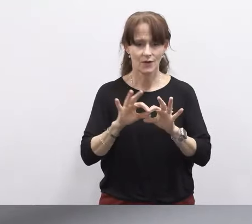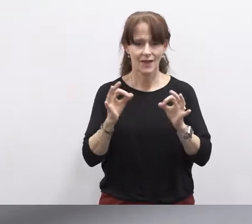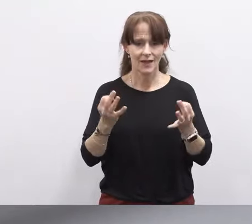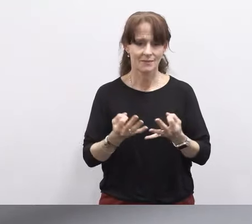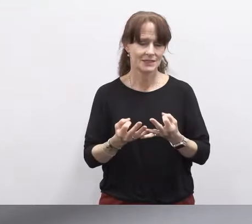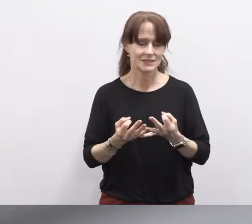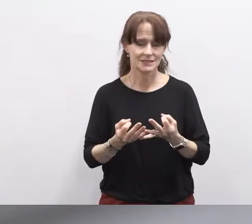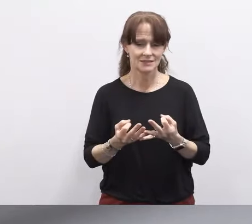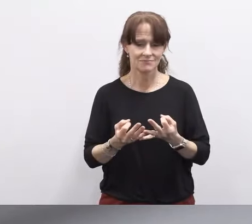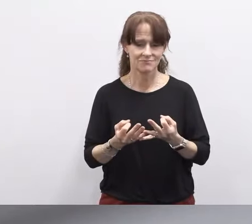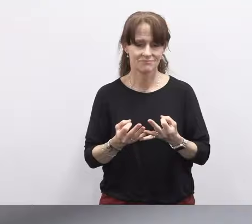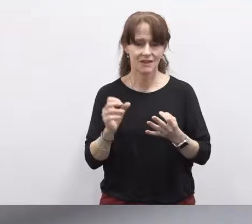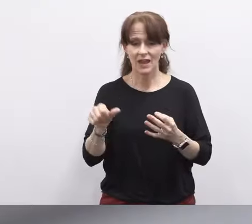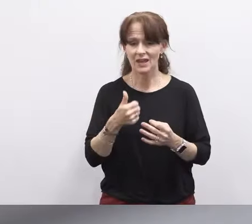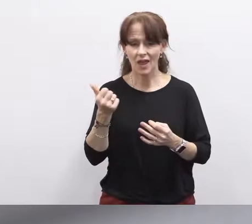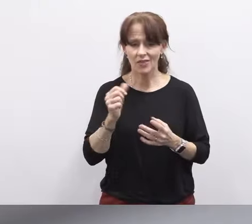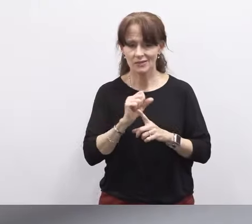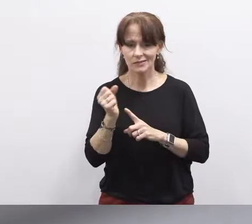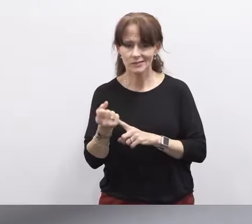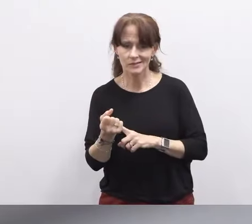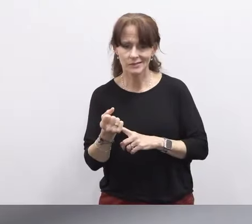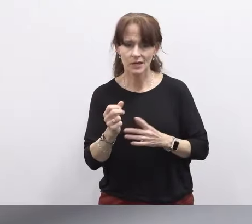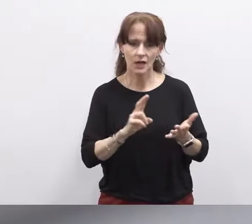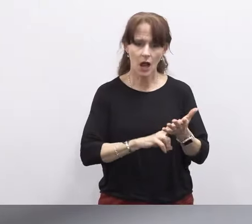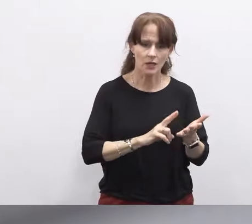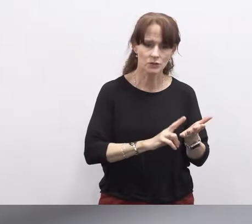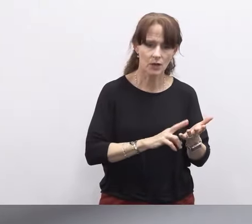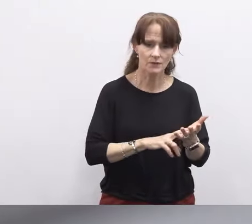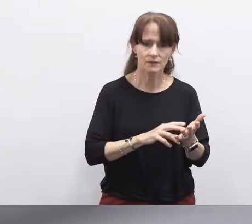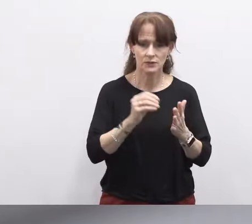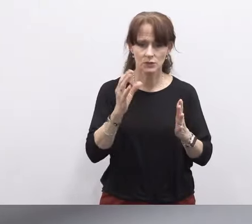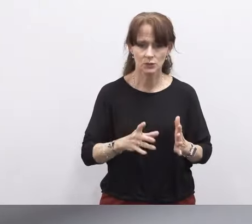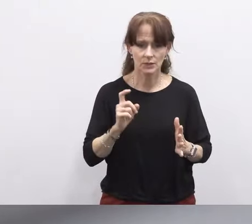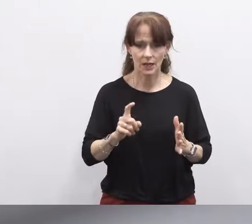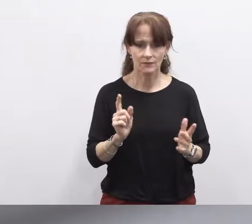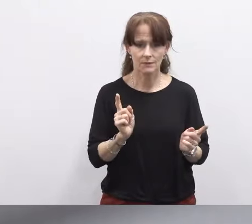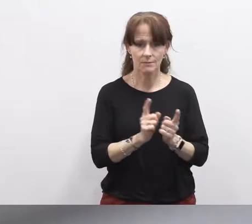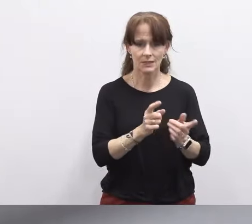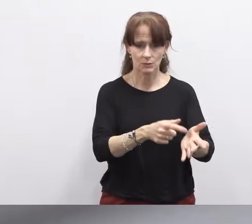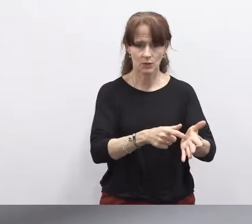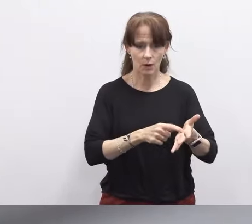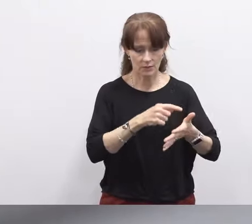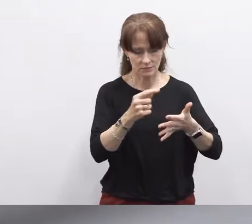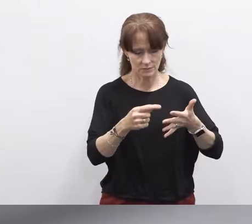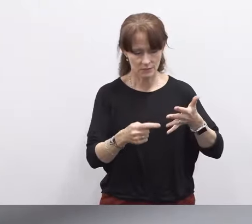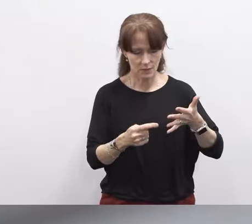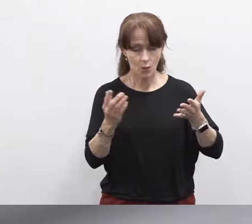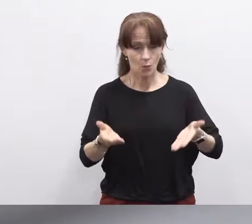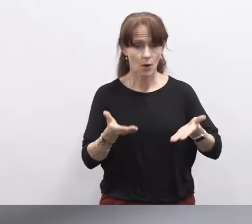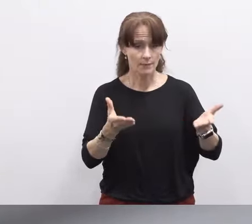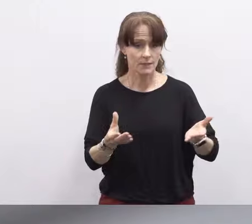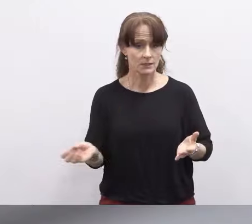In other cases, there are contracts that students have to meet the requirements of to be recommended for readmission.